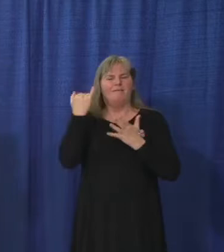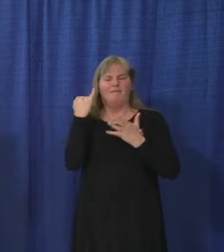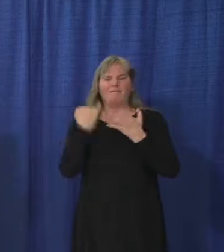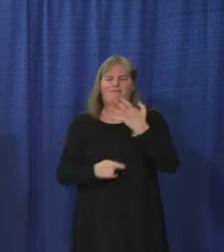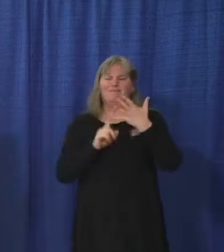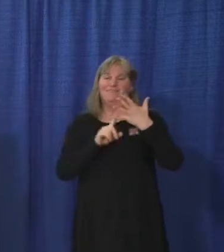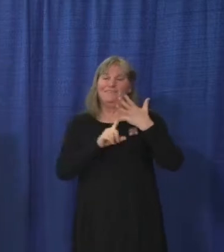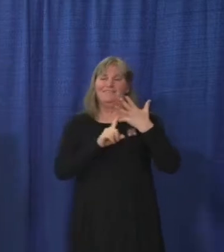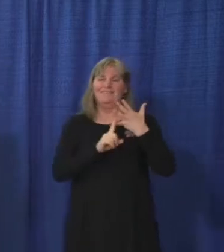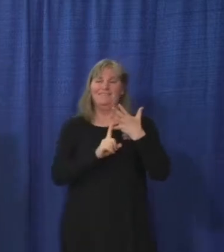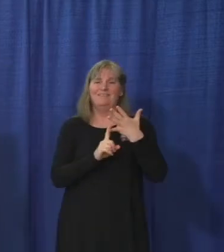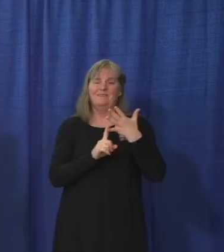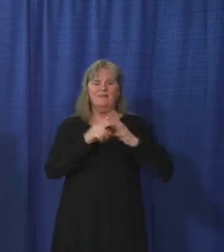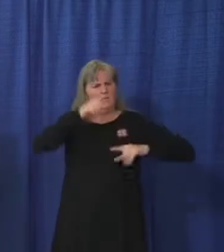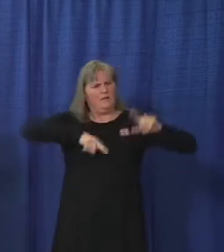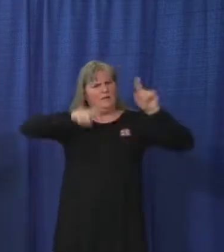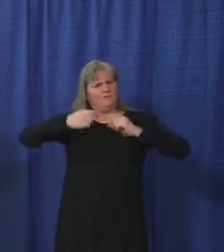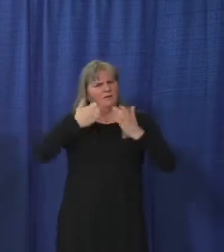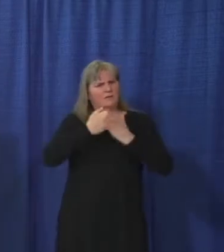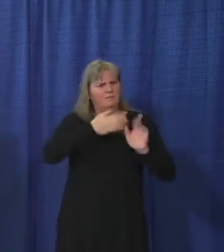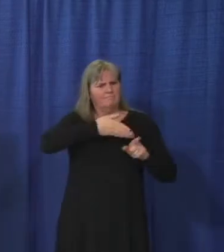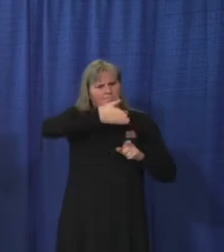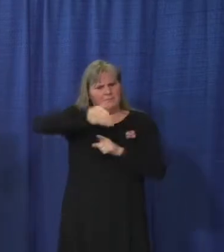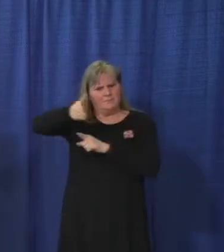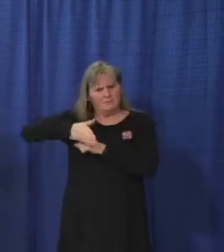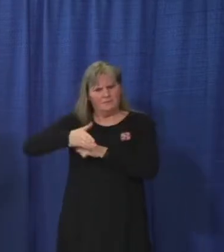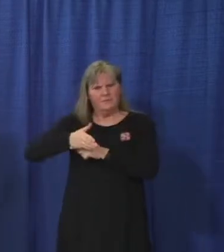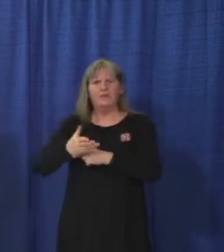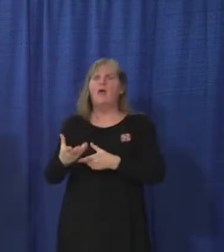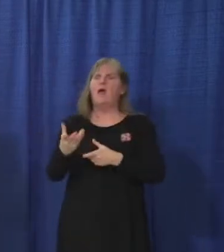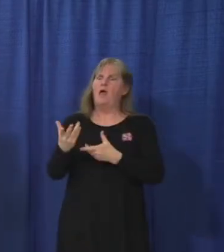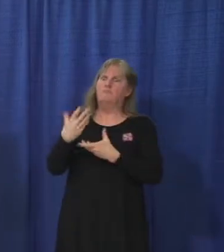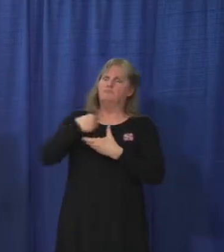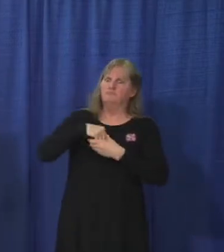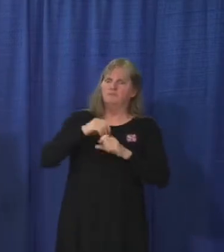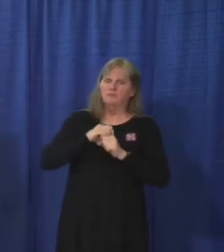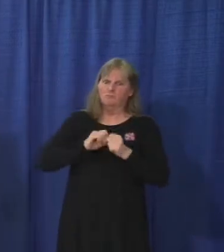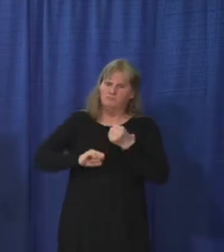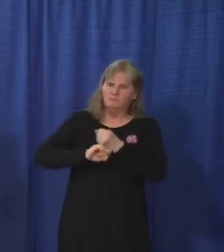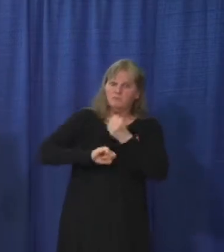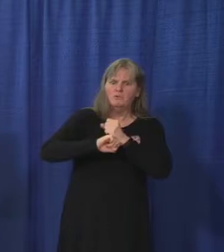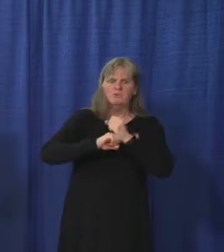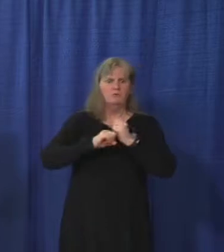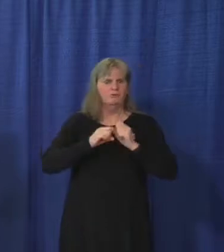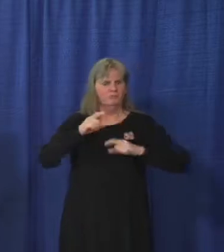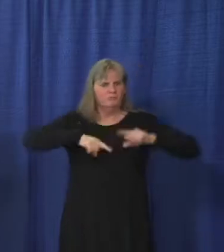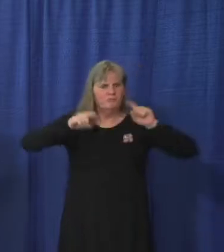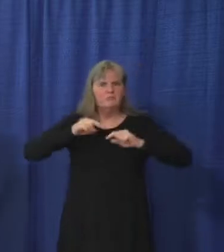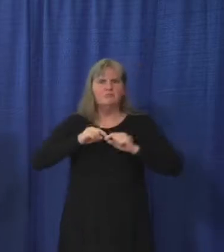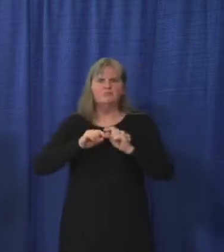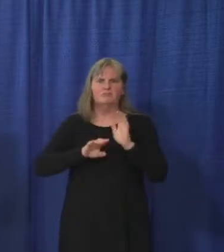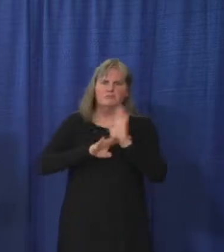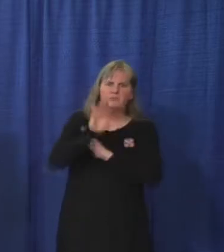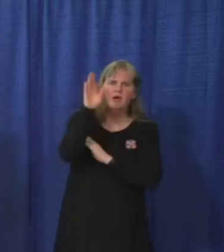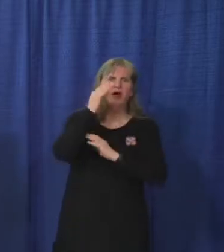activity, investment and growth. We will concentrate our efforts on investments that support entrepreneurship in the